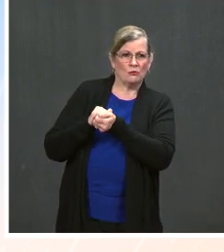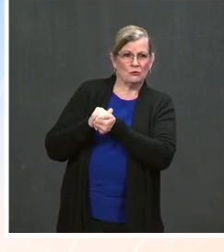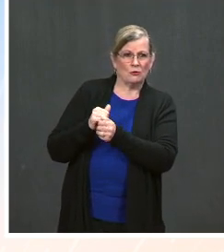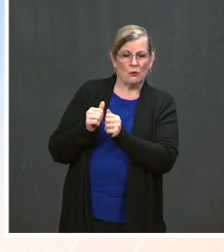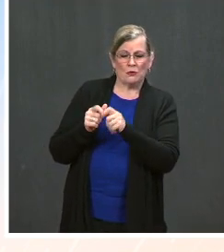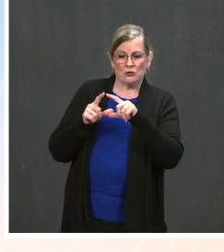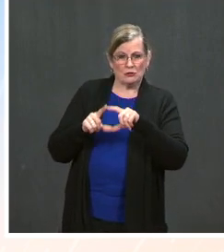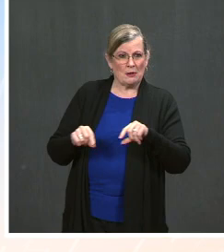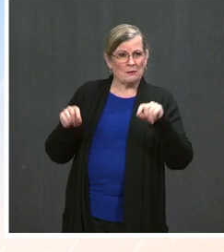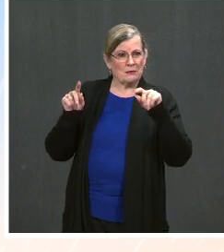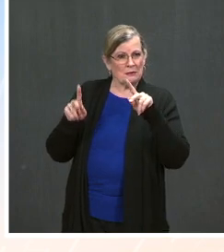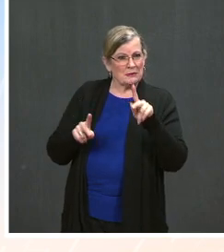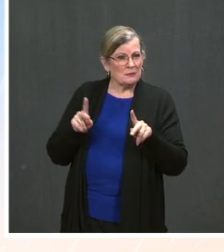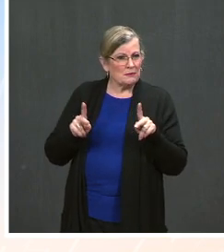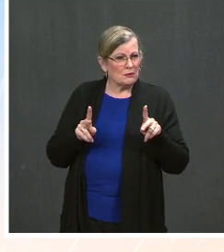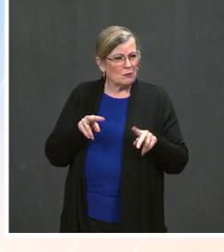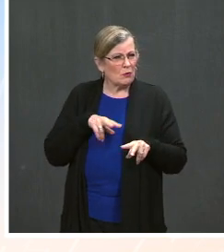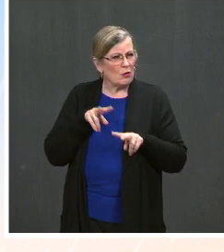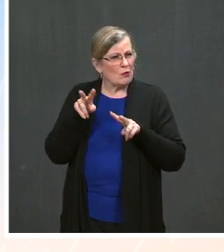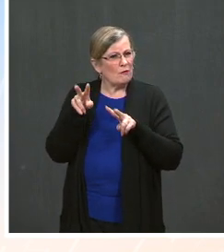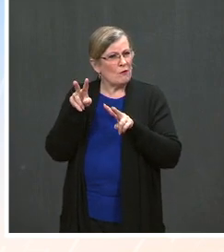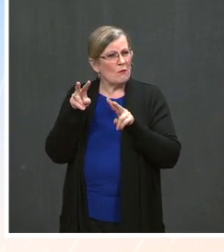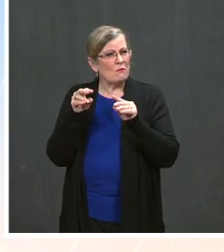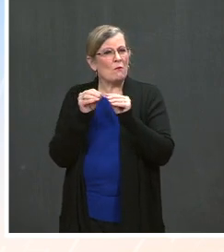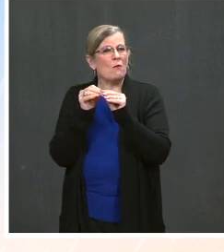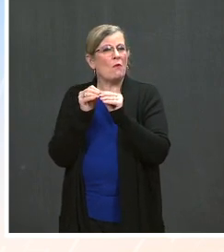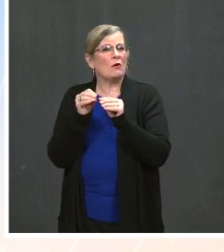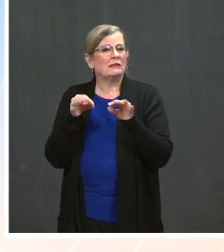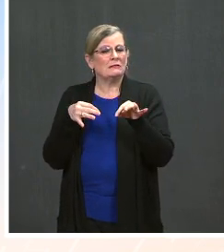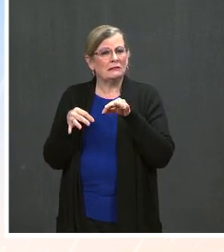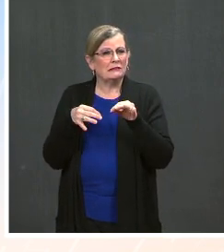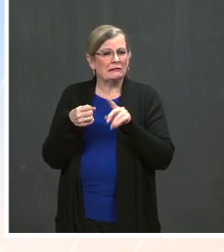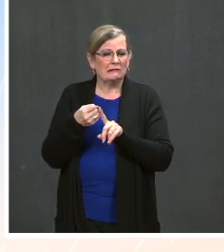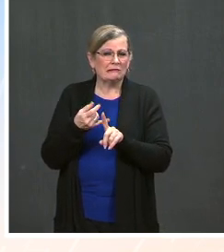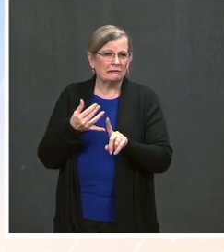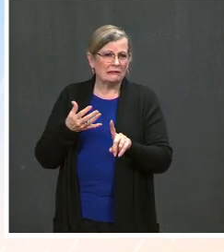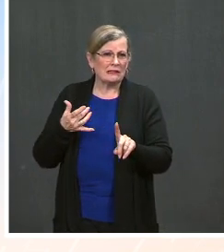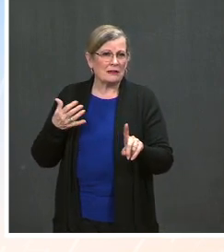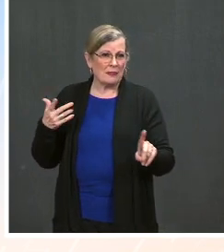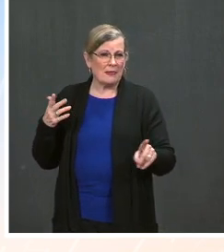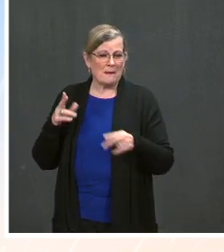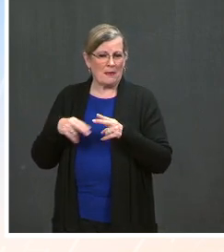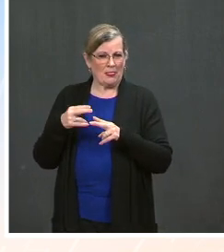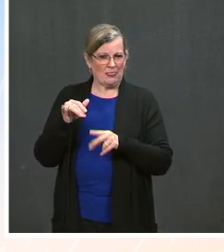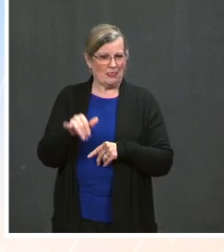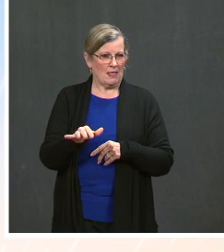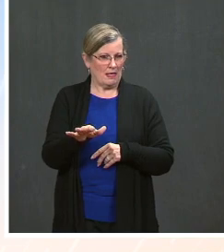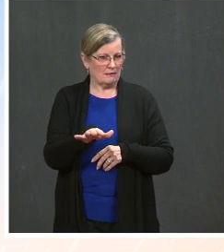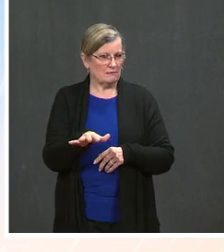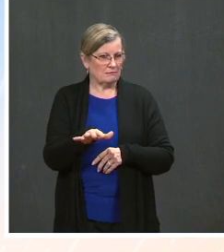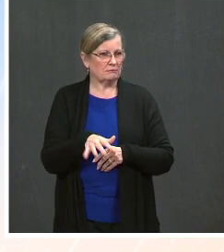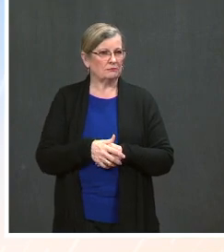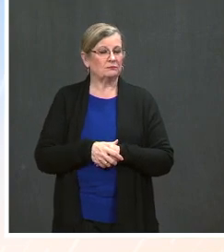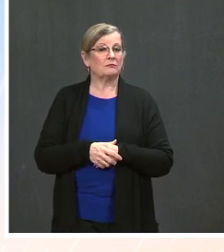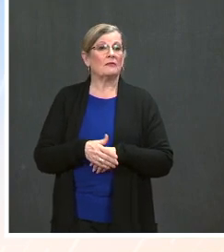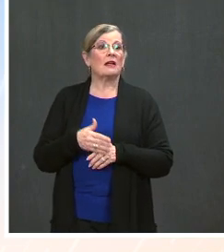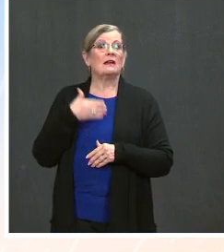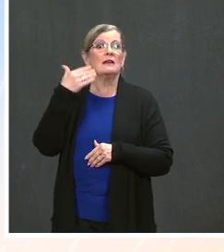We look forward to sharing more details, of course, in the days to come. Finally, on the week ahead: On Monday, the President, while there will be no Easter Egg Roll --